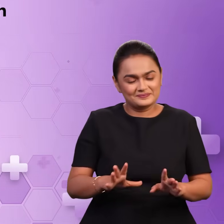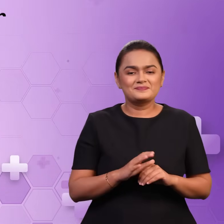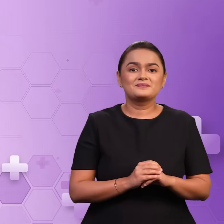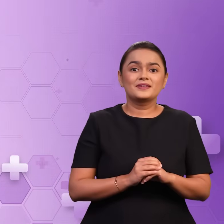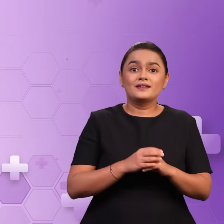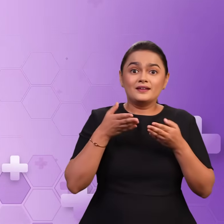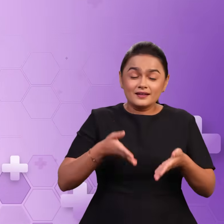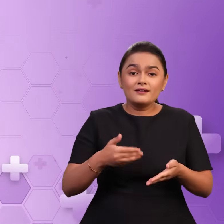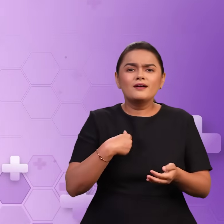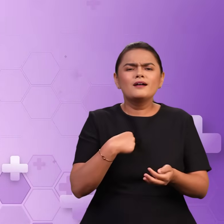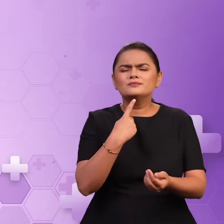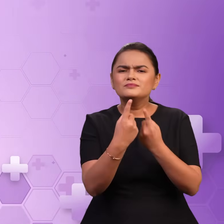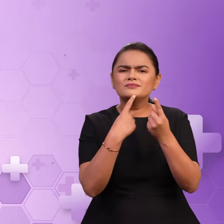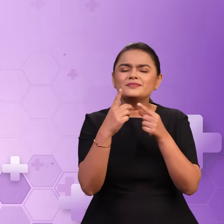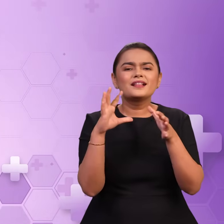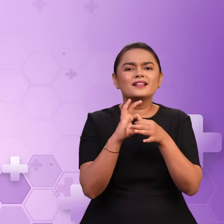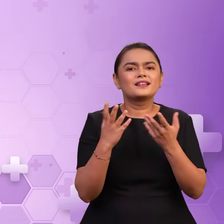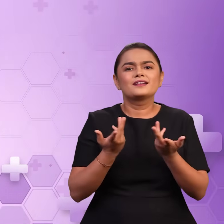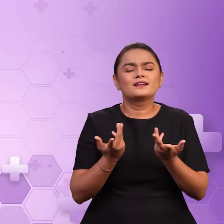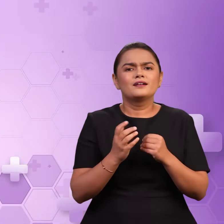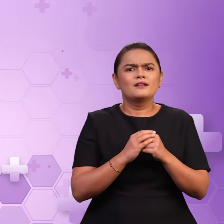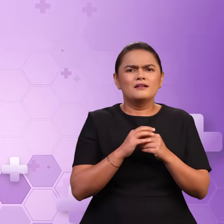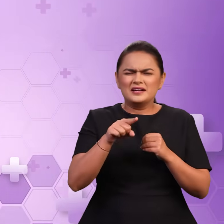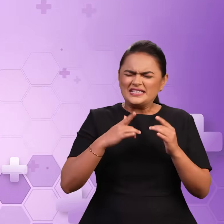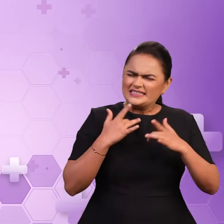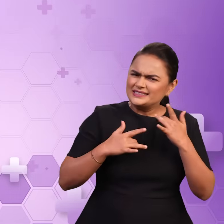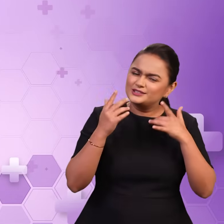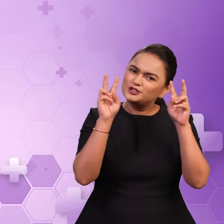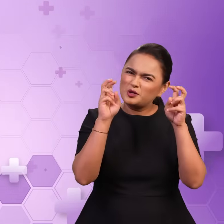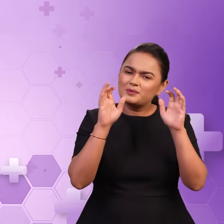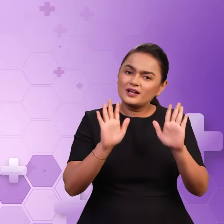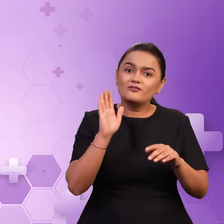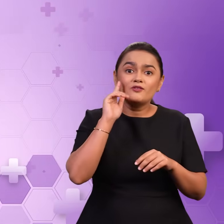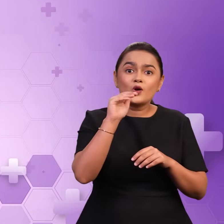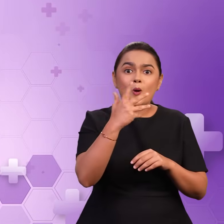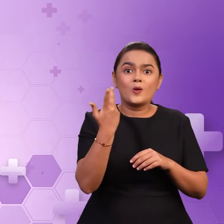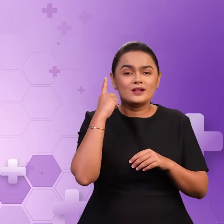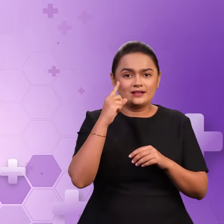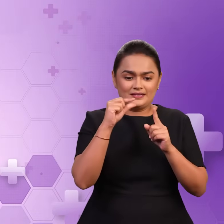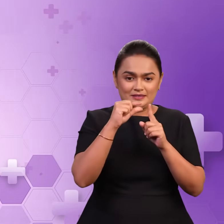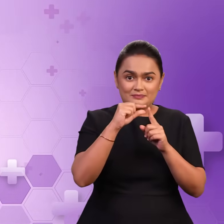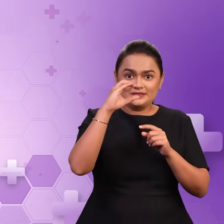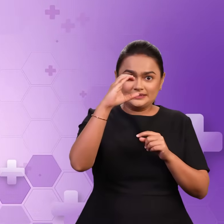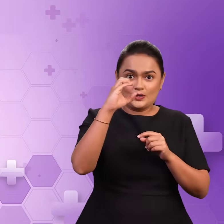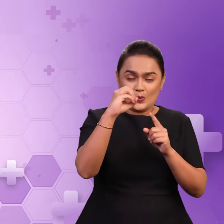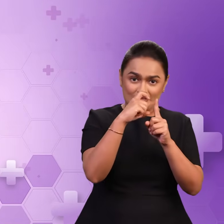And today I am going to talk about a very interesting topic which is called polycystic Ovarian Disease or